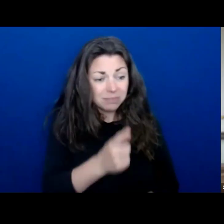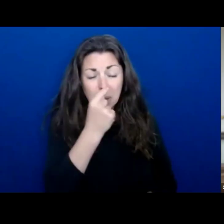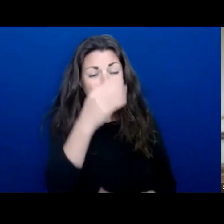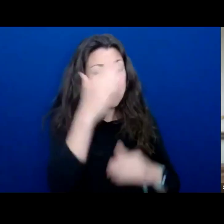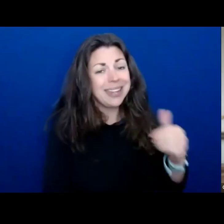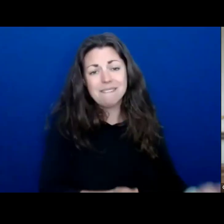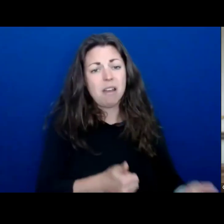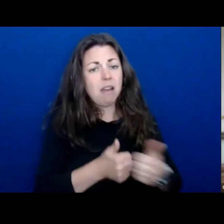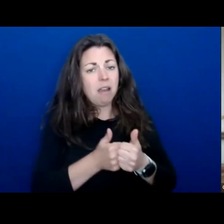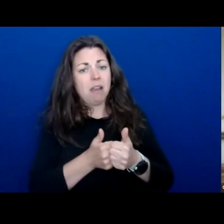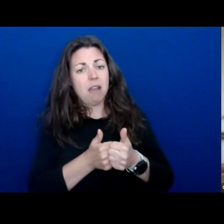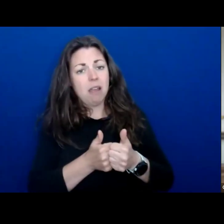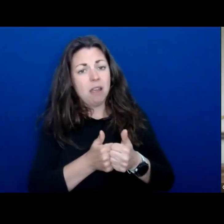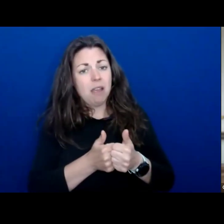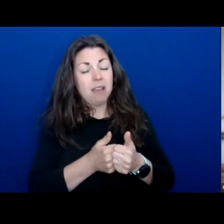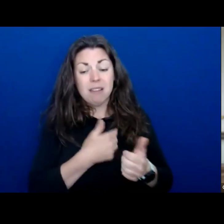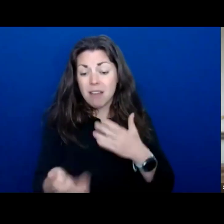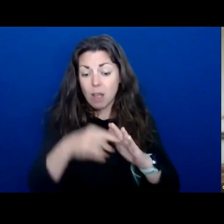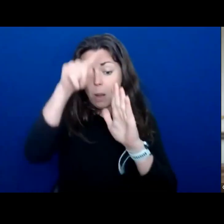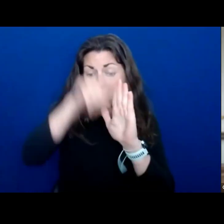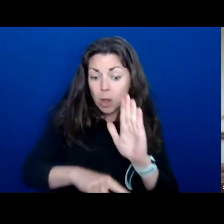even when those rights and policies are in place. Thank you.